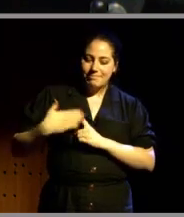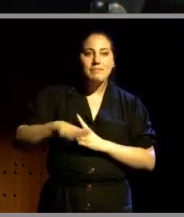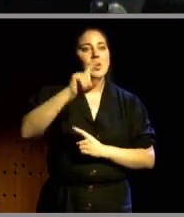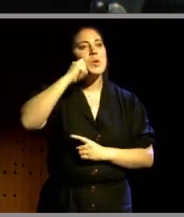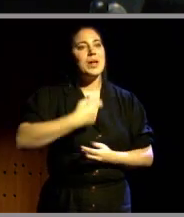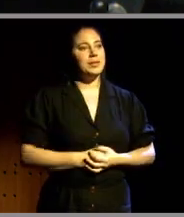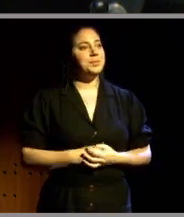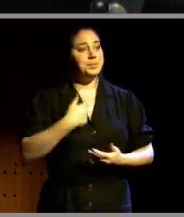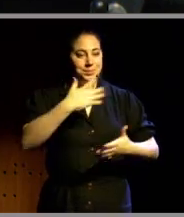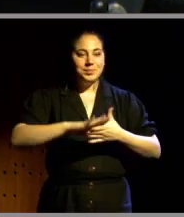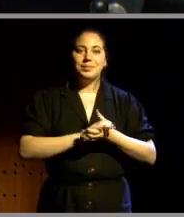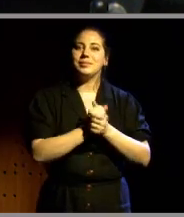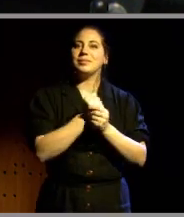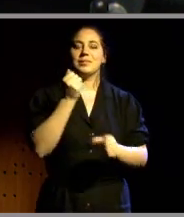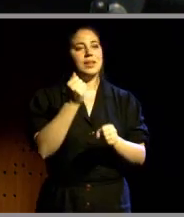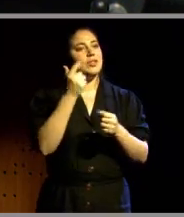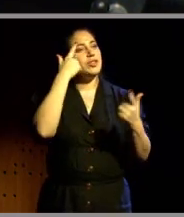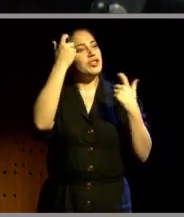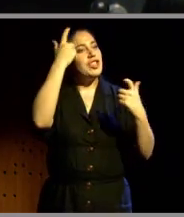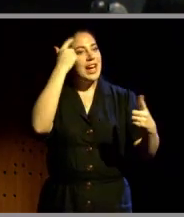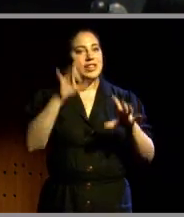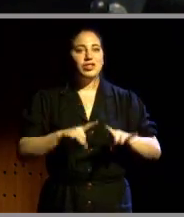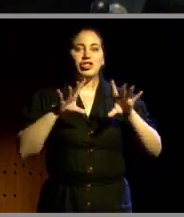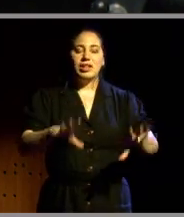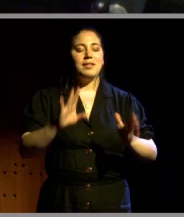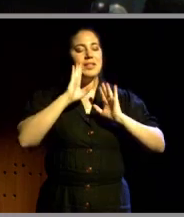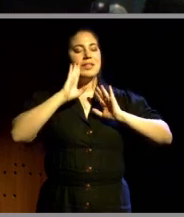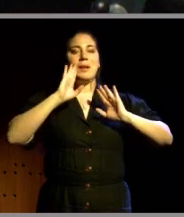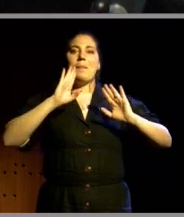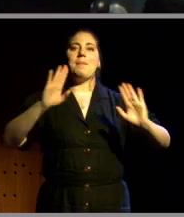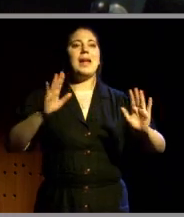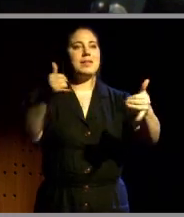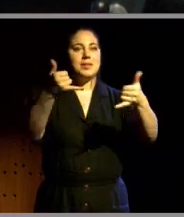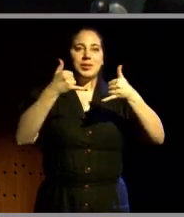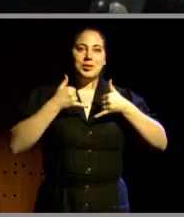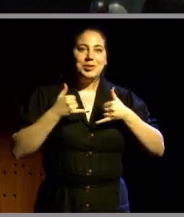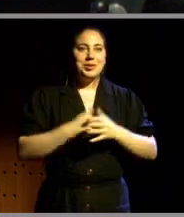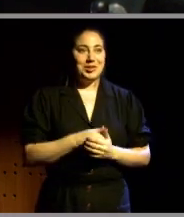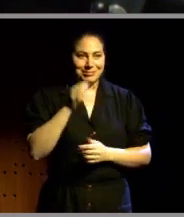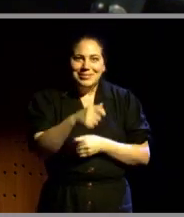I am grateful to Creative Australia for this incredible honour. This award fuels my ambition and strengthens